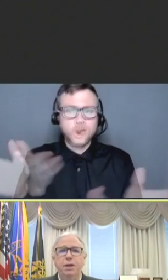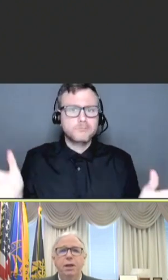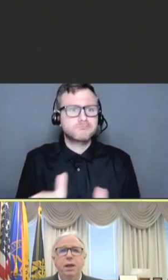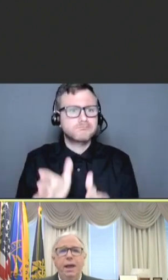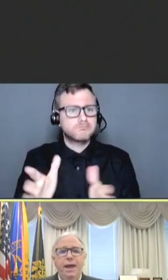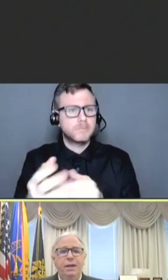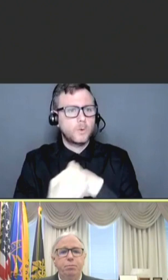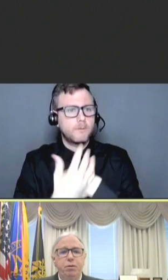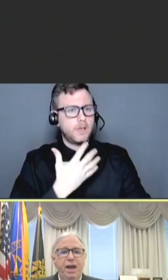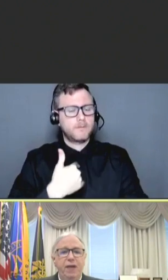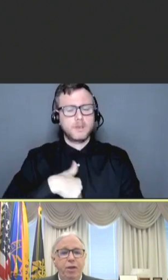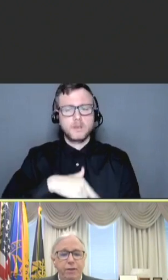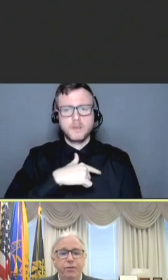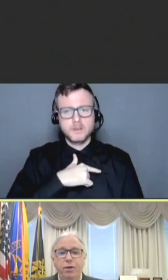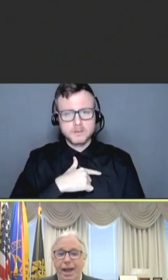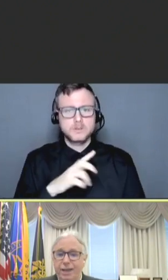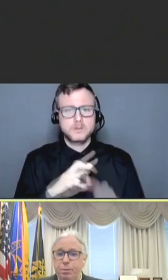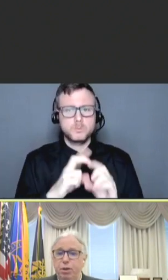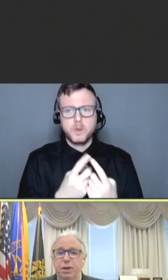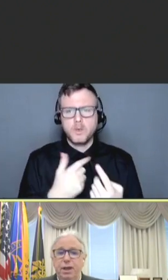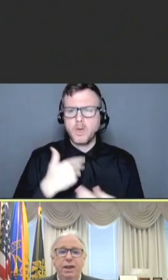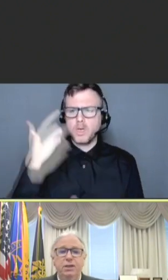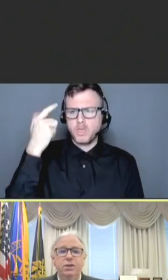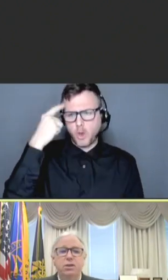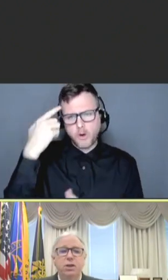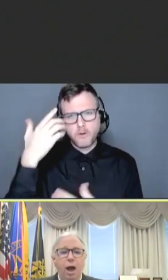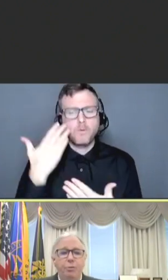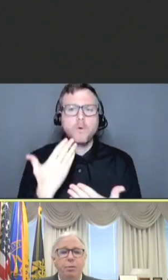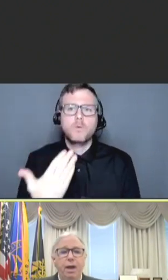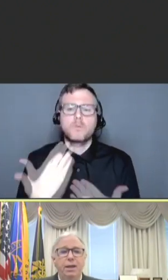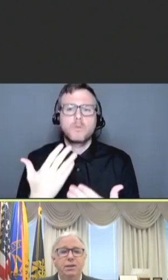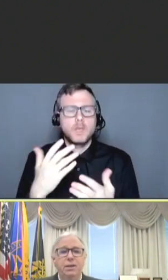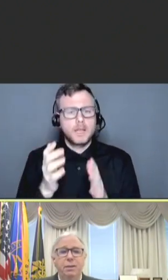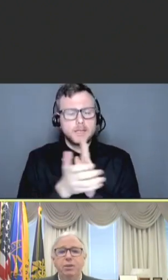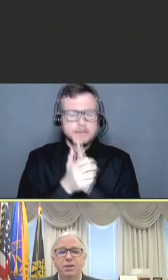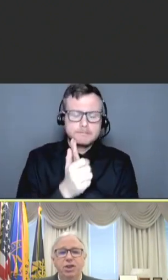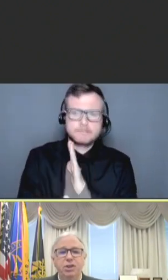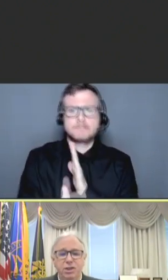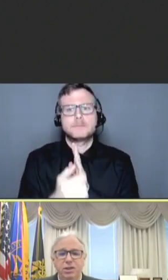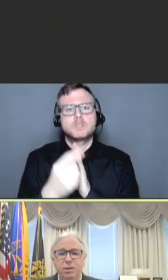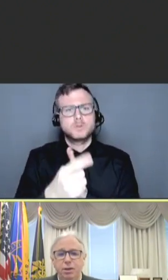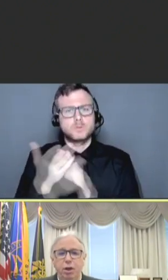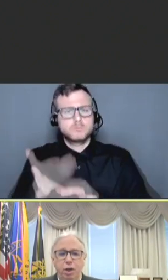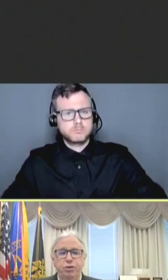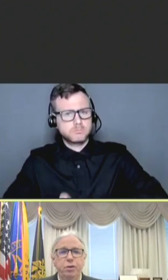and provide thoughtful expert guidance to optimize the immunization system in our country,